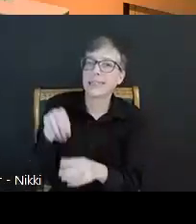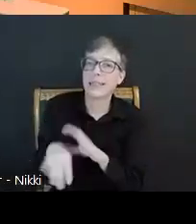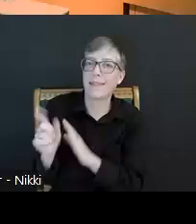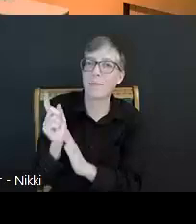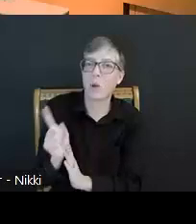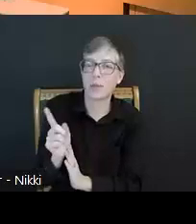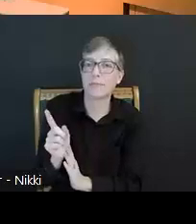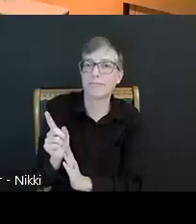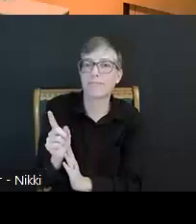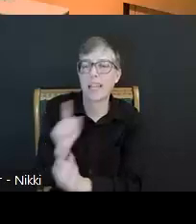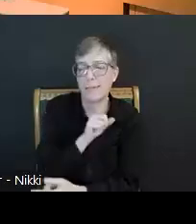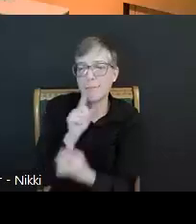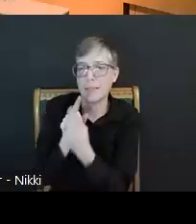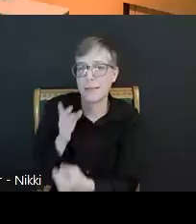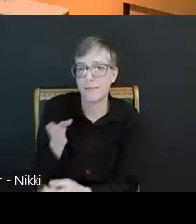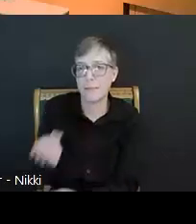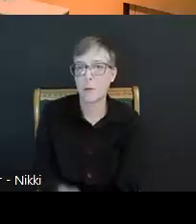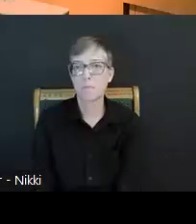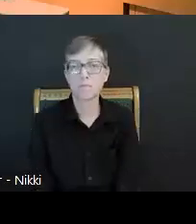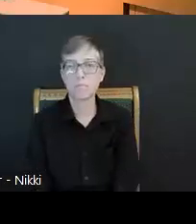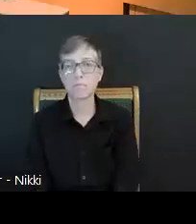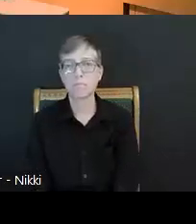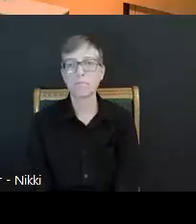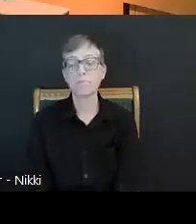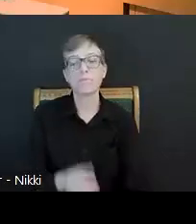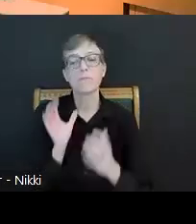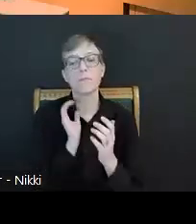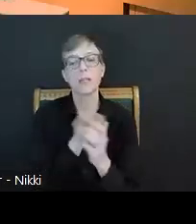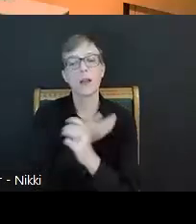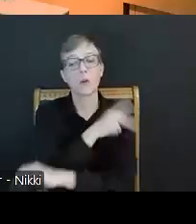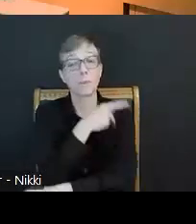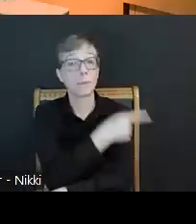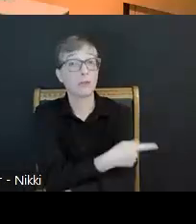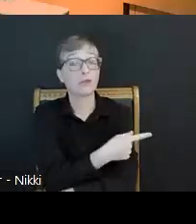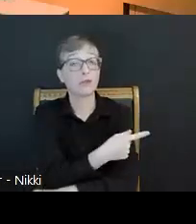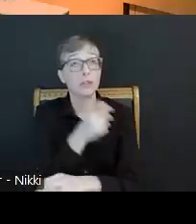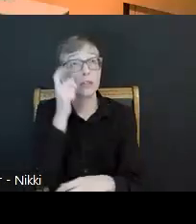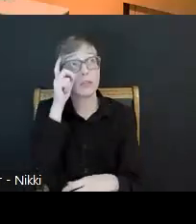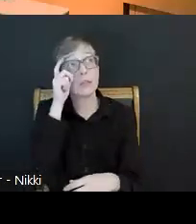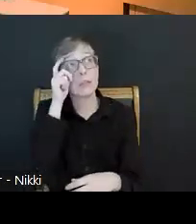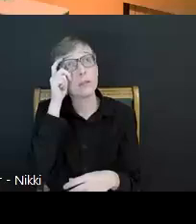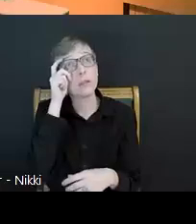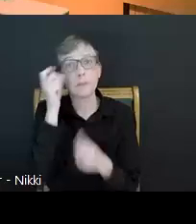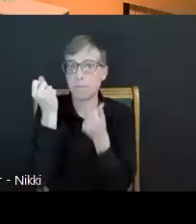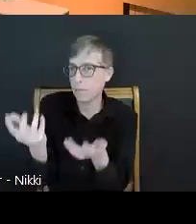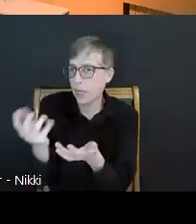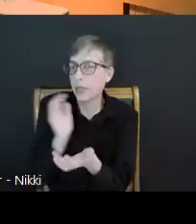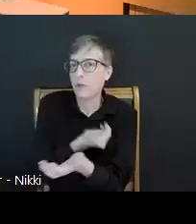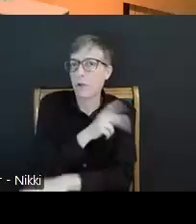at I think um a lot of our patient population encounter really well-intentioned providers who